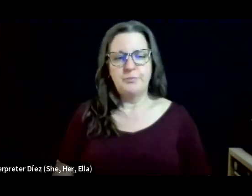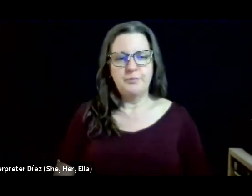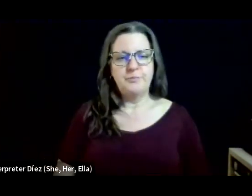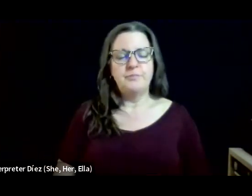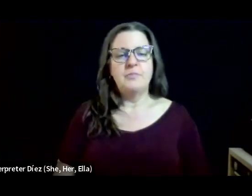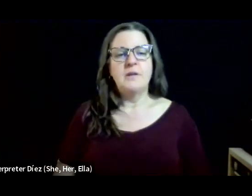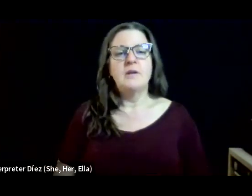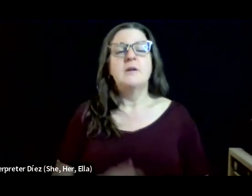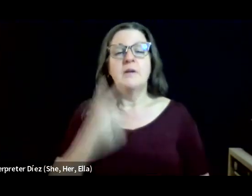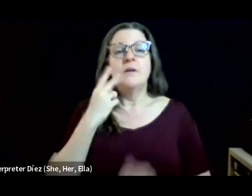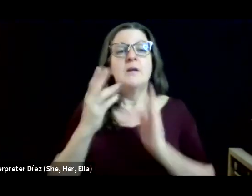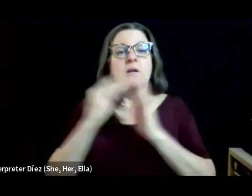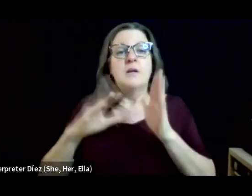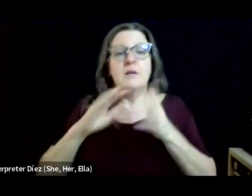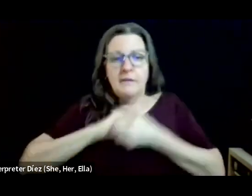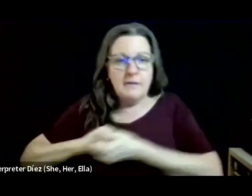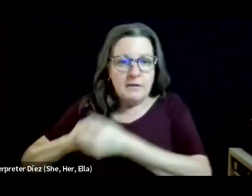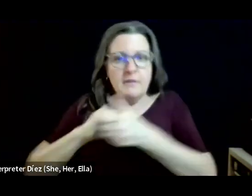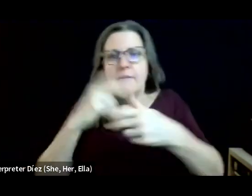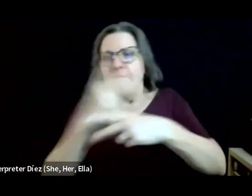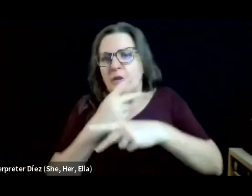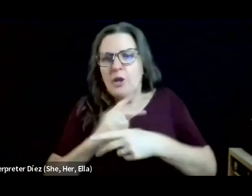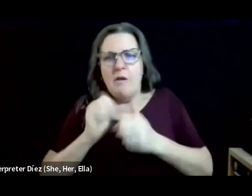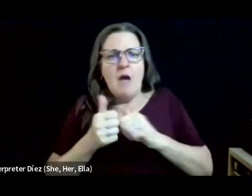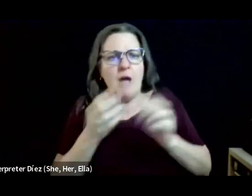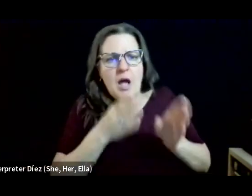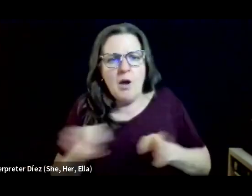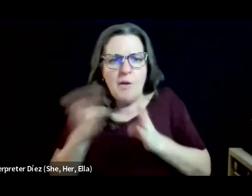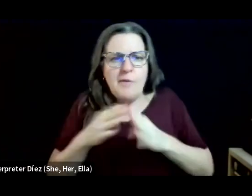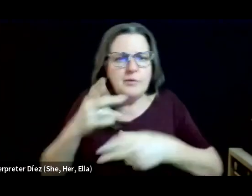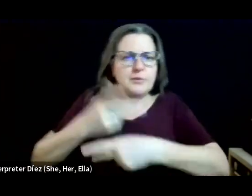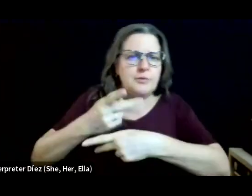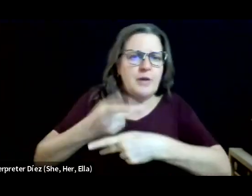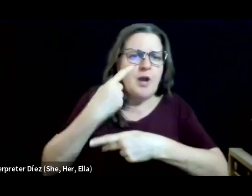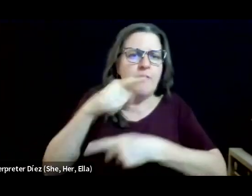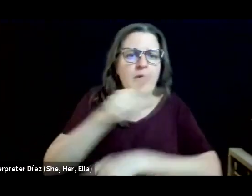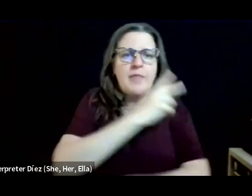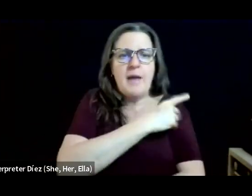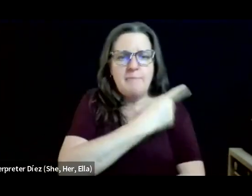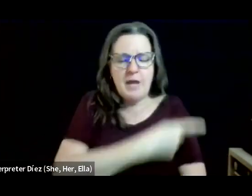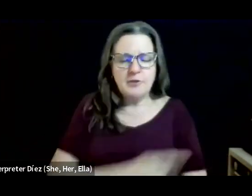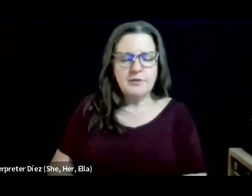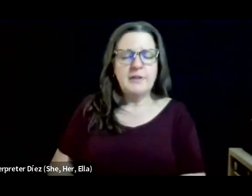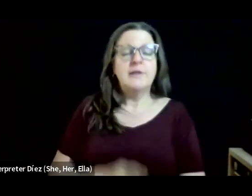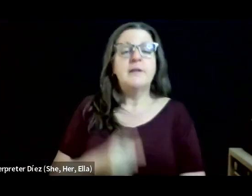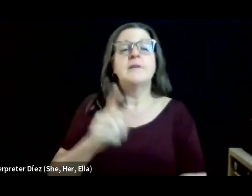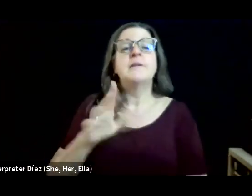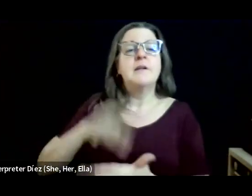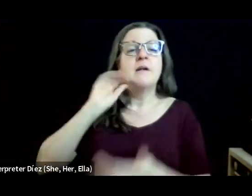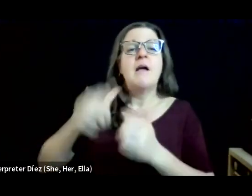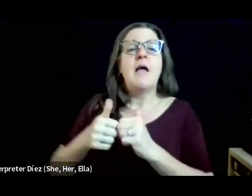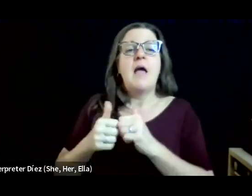together to figure out the plan of care for the patient. And then they were learning how to administer blood.